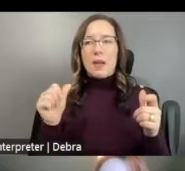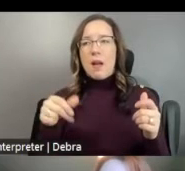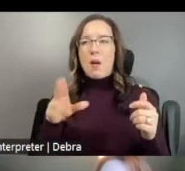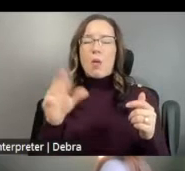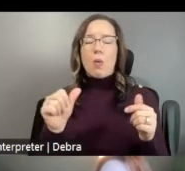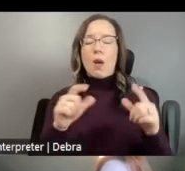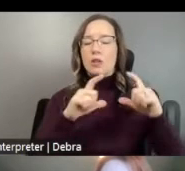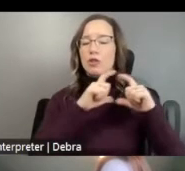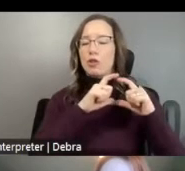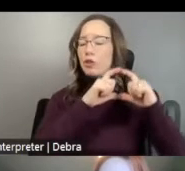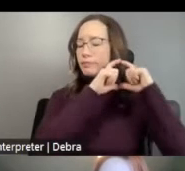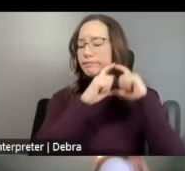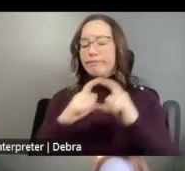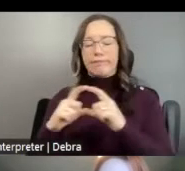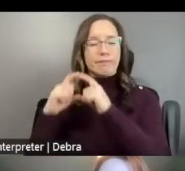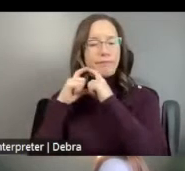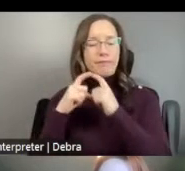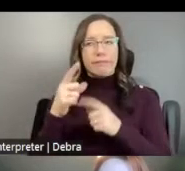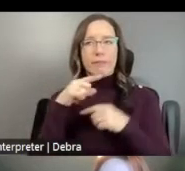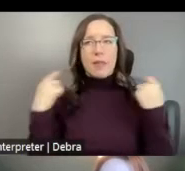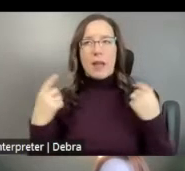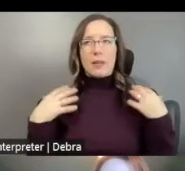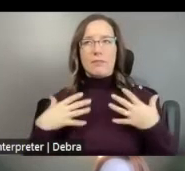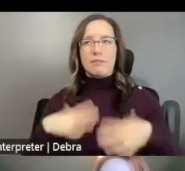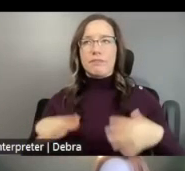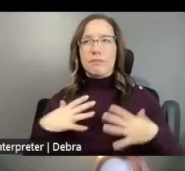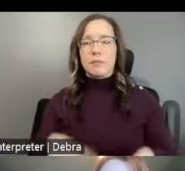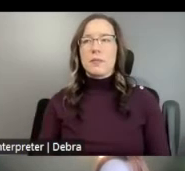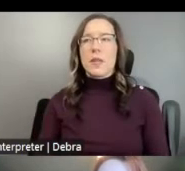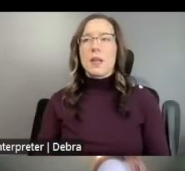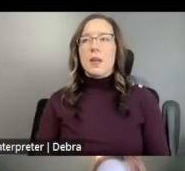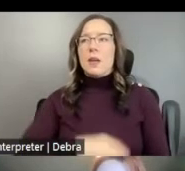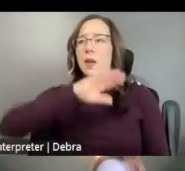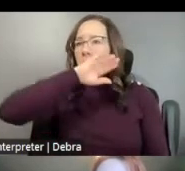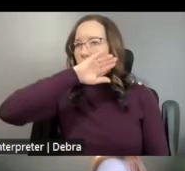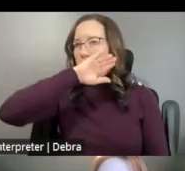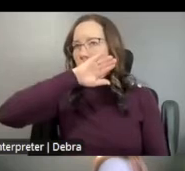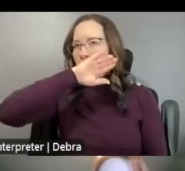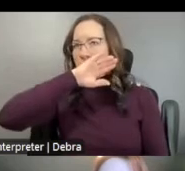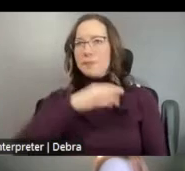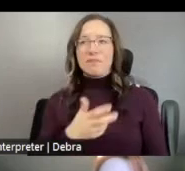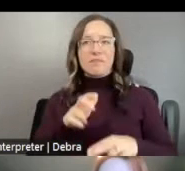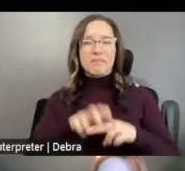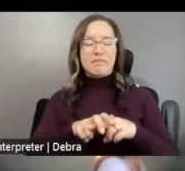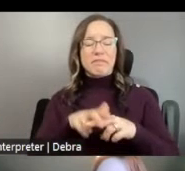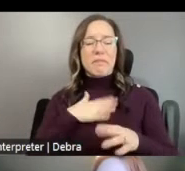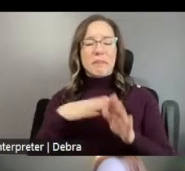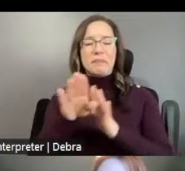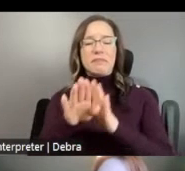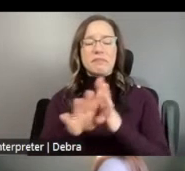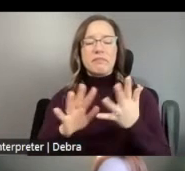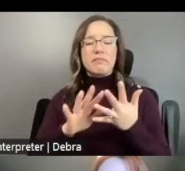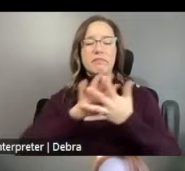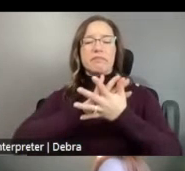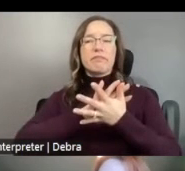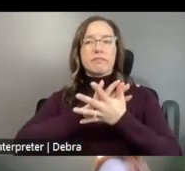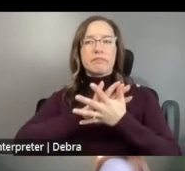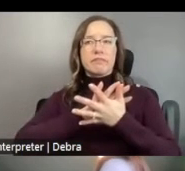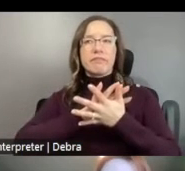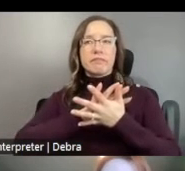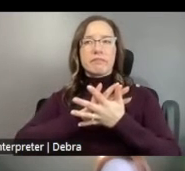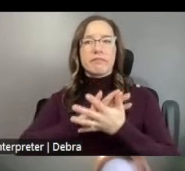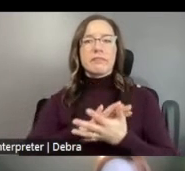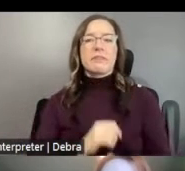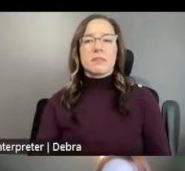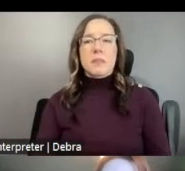EARRINGS AND A BLACK SWEATER. AND I'M SEATED AND MY BACKGROUND IS A BLURRED GREEN AND WHITE ROOM.